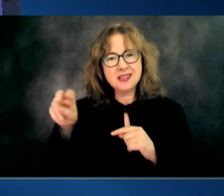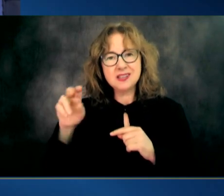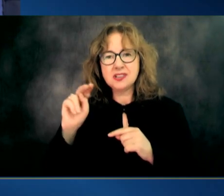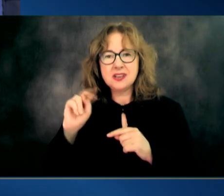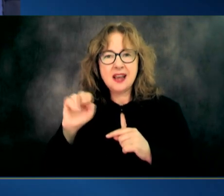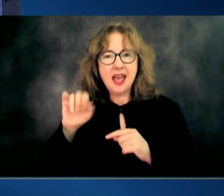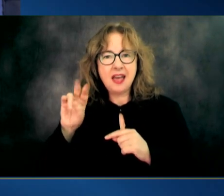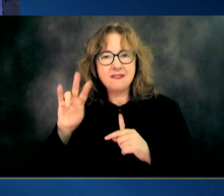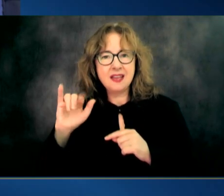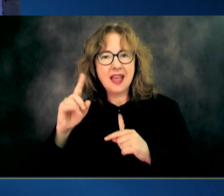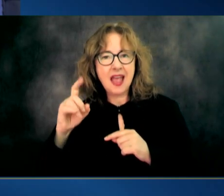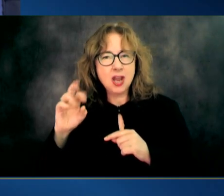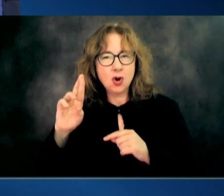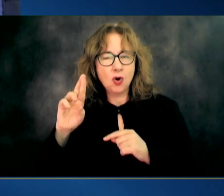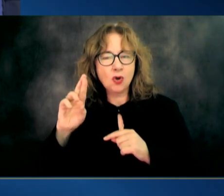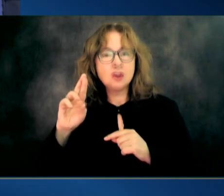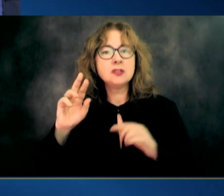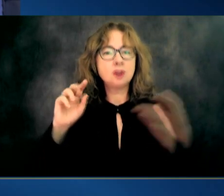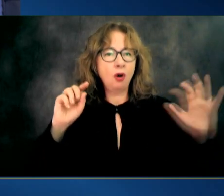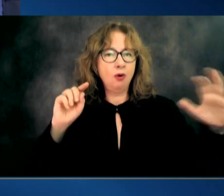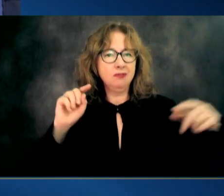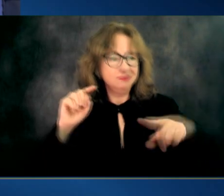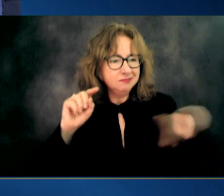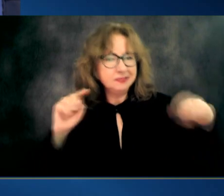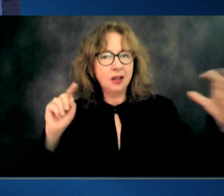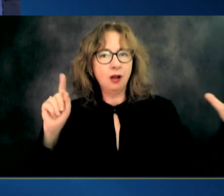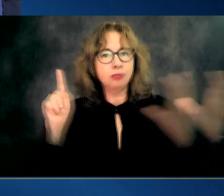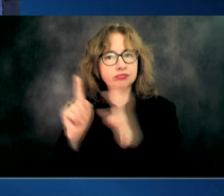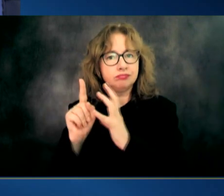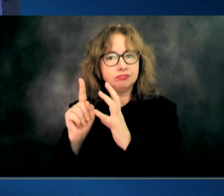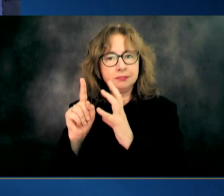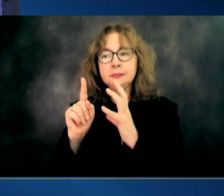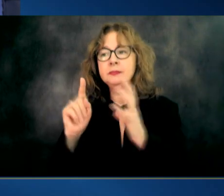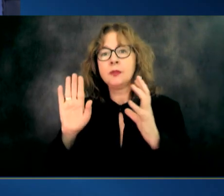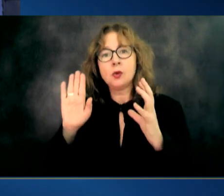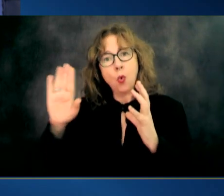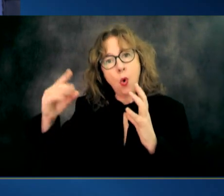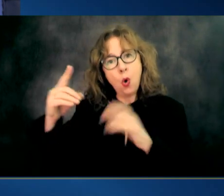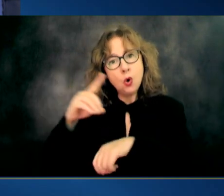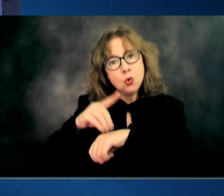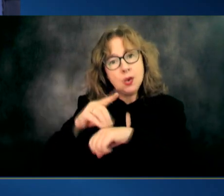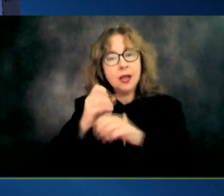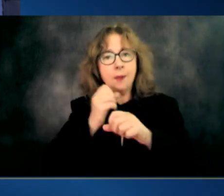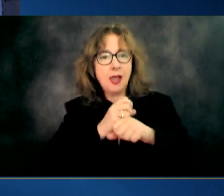are making sure that once they are -- the intake has happened and you're a teenager, that you are